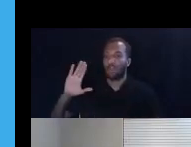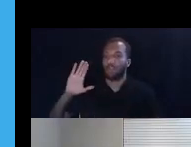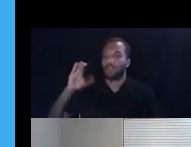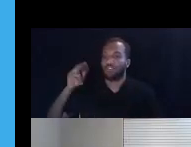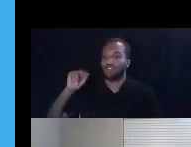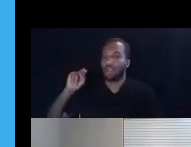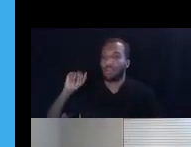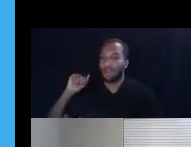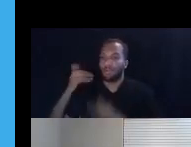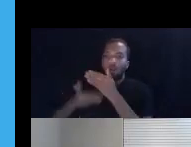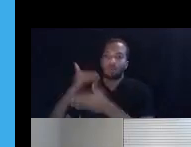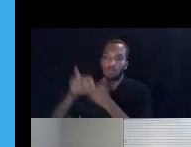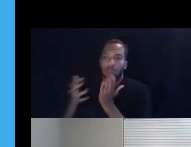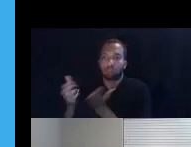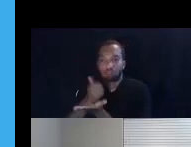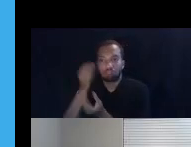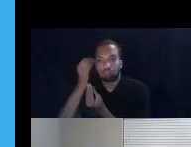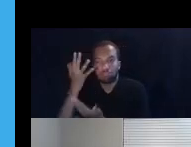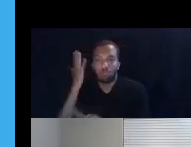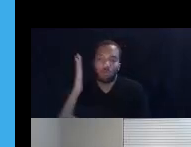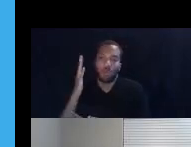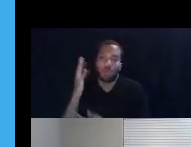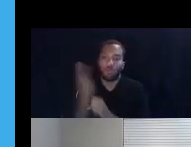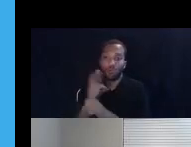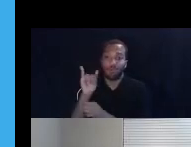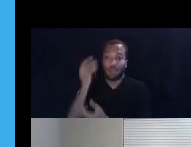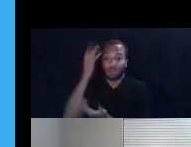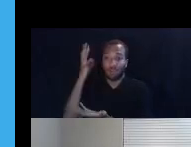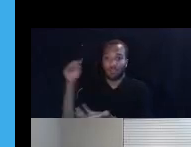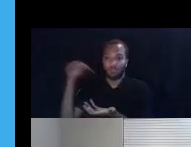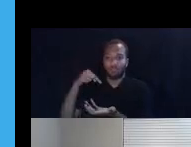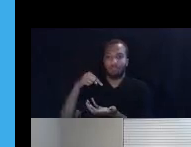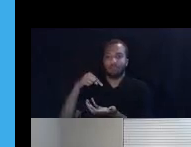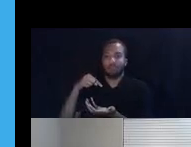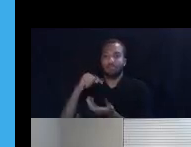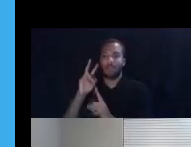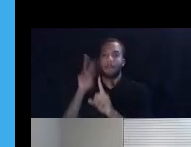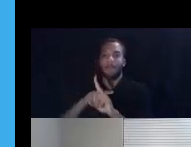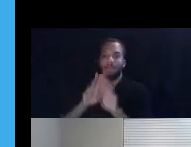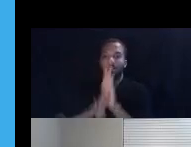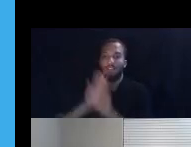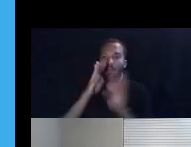And that will then inform the development of our next CHIP cycle, which will engage in over the planning year of 2023